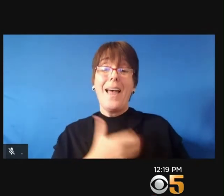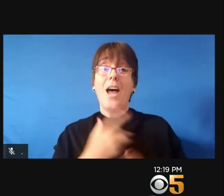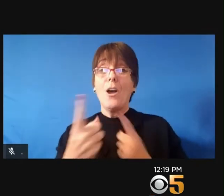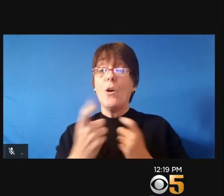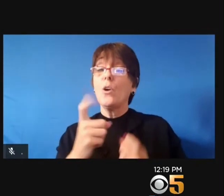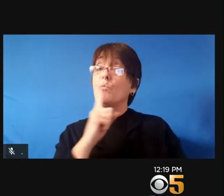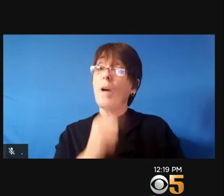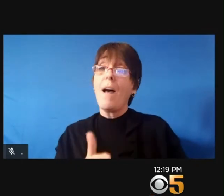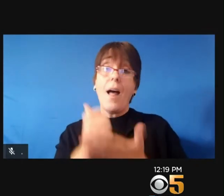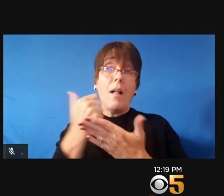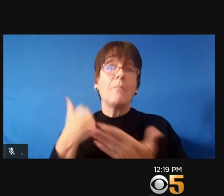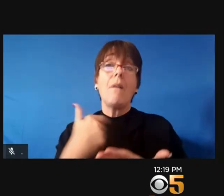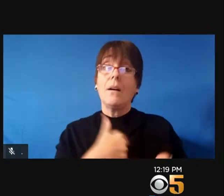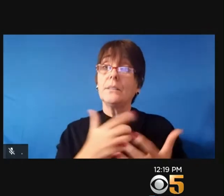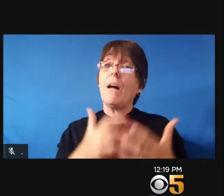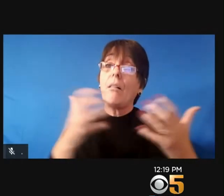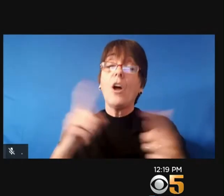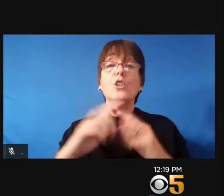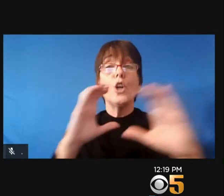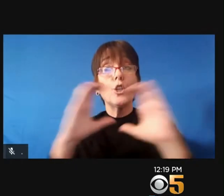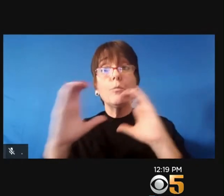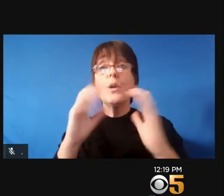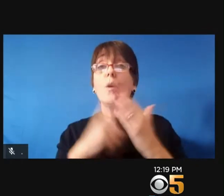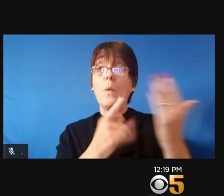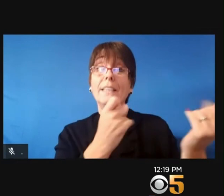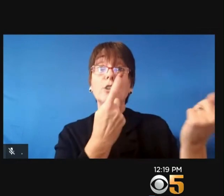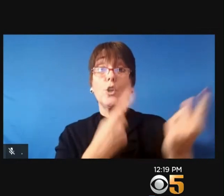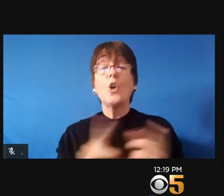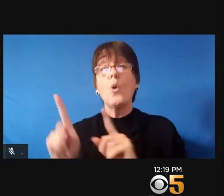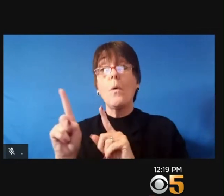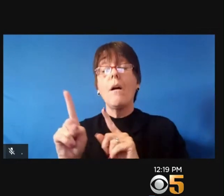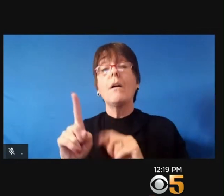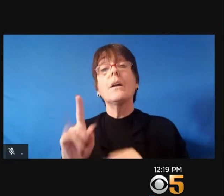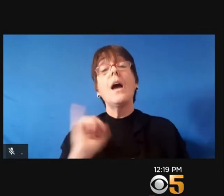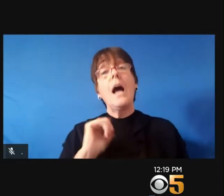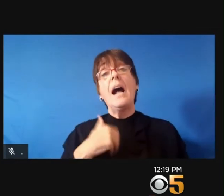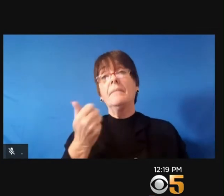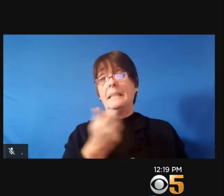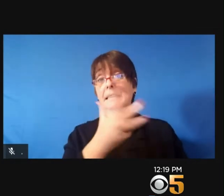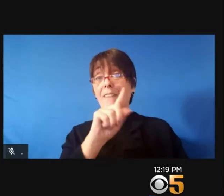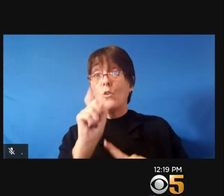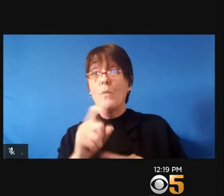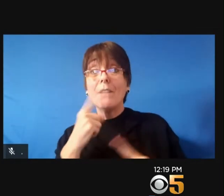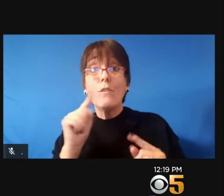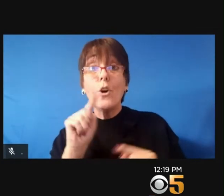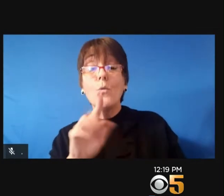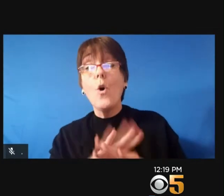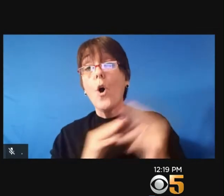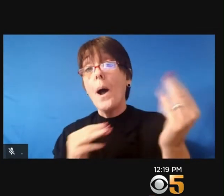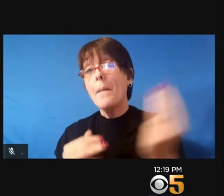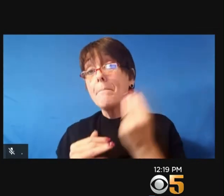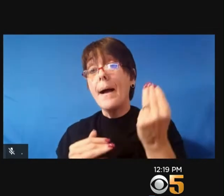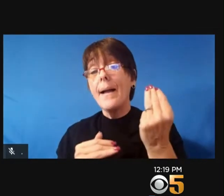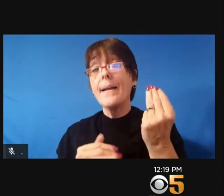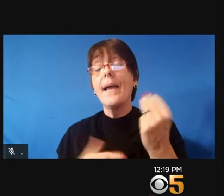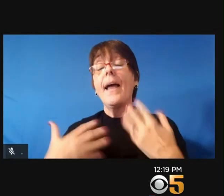THE FIRST QUESTION. Reporter: THANKS FOR TAKING OUR QUESTION. IT IS SUPER HELPFUL TO